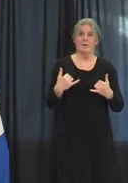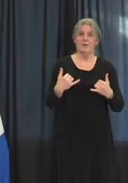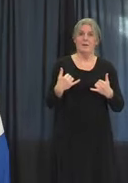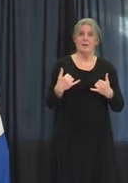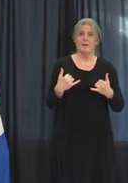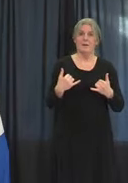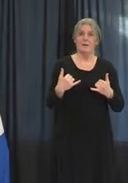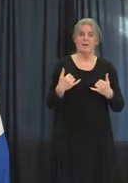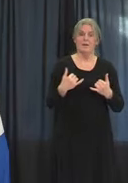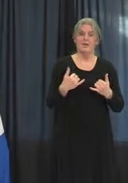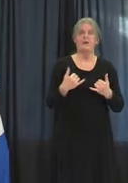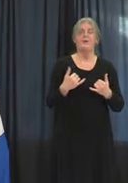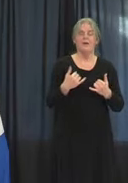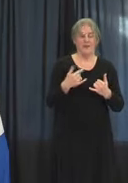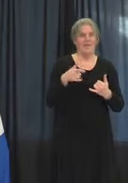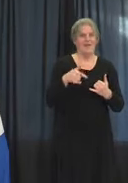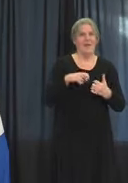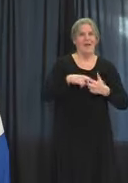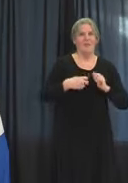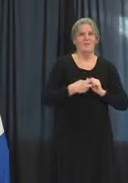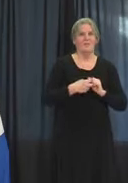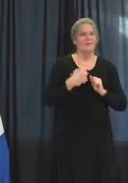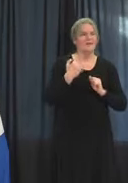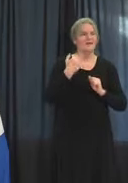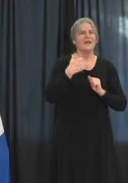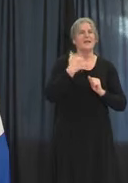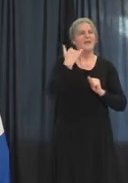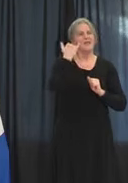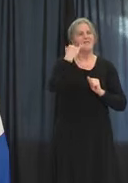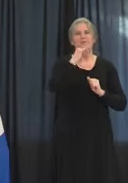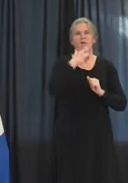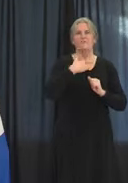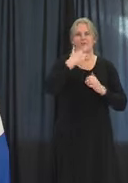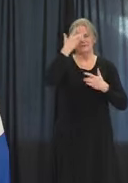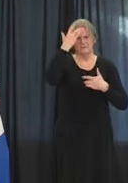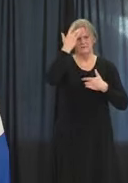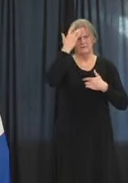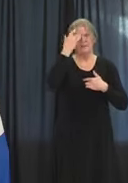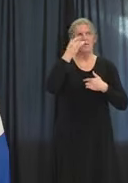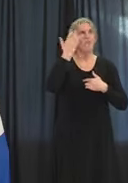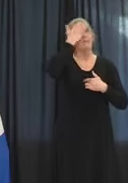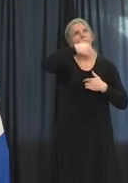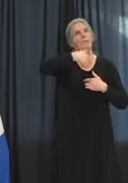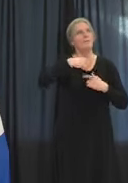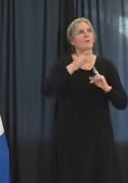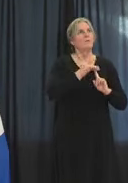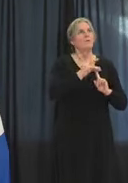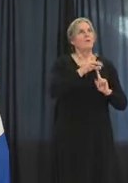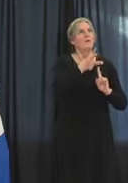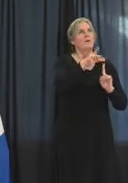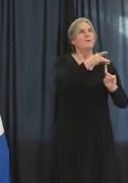point, is through asymptomatic and therefore the justification